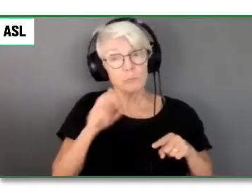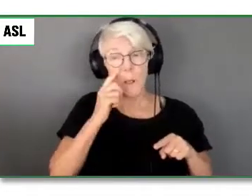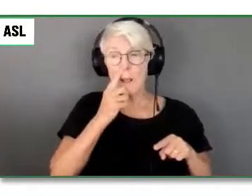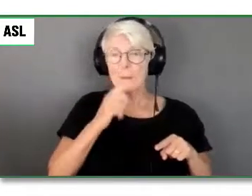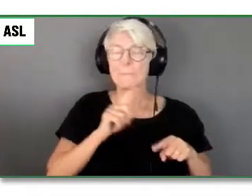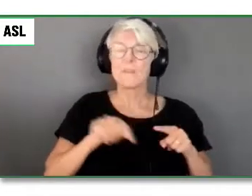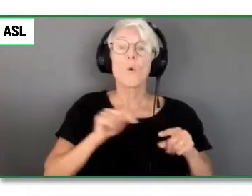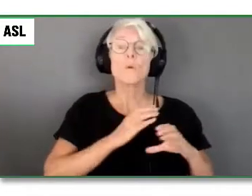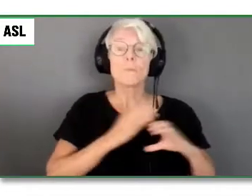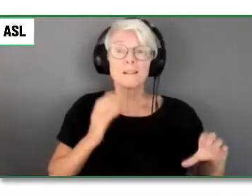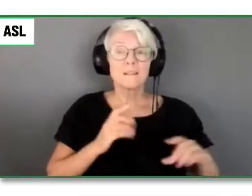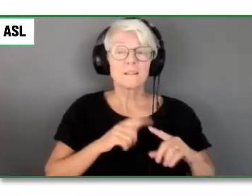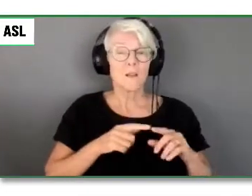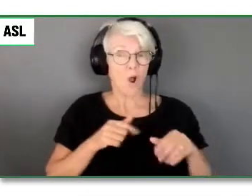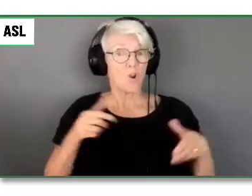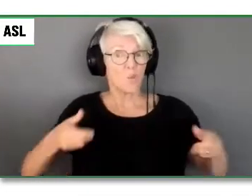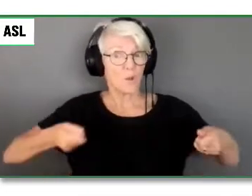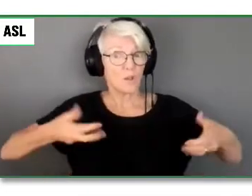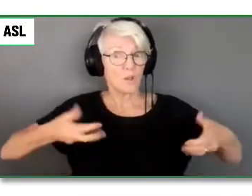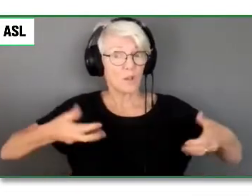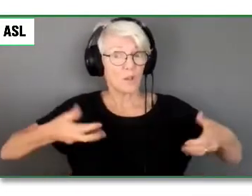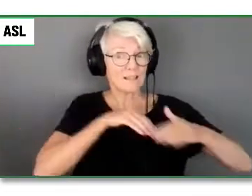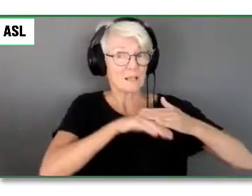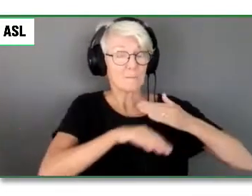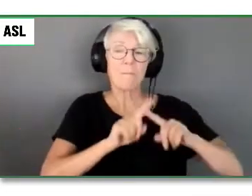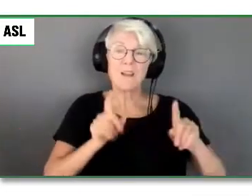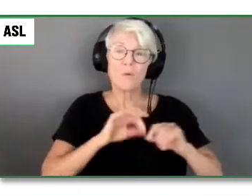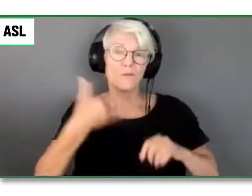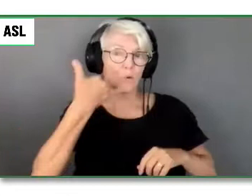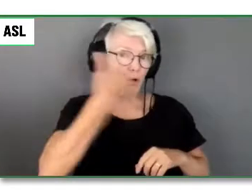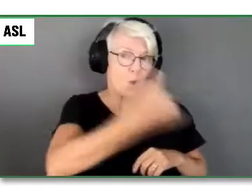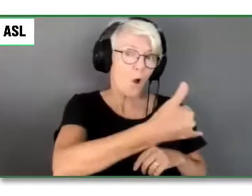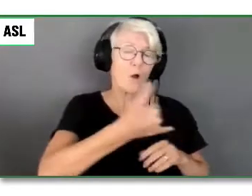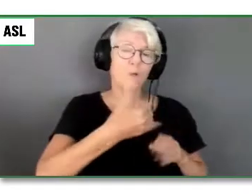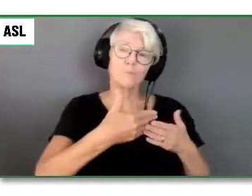riders to call ahead of time a booking to request a wheelchair